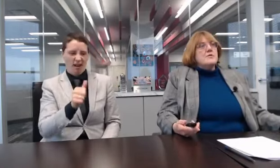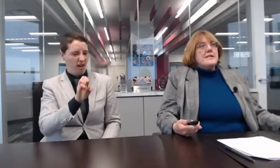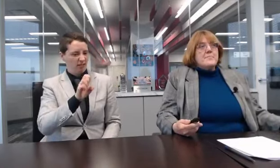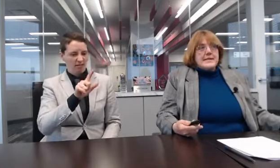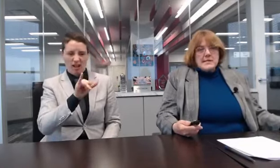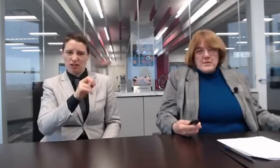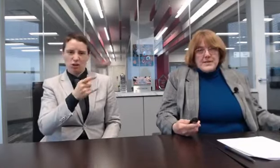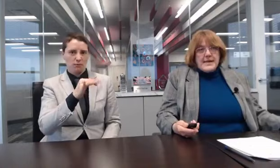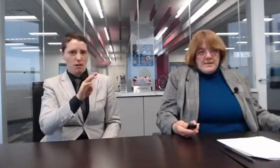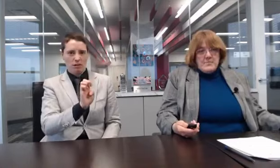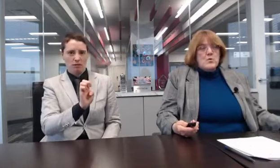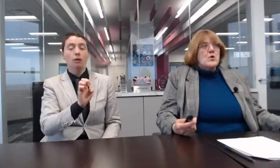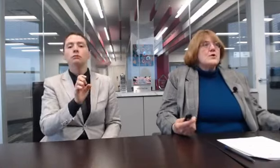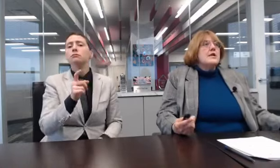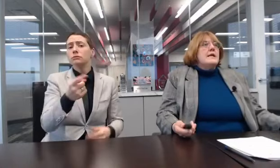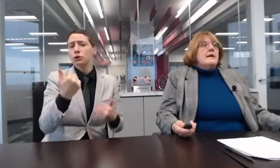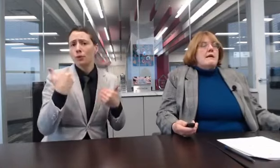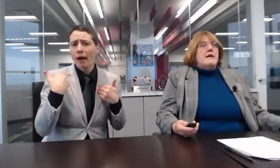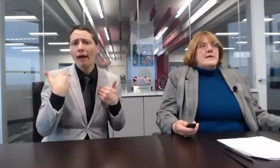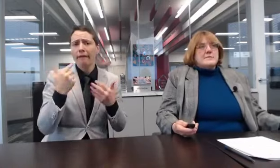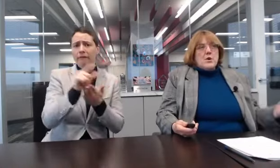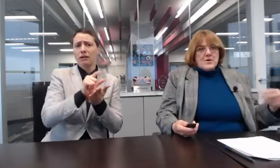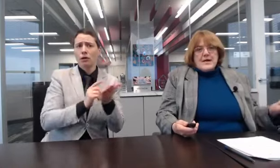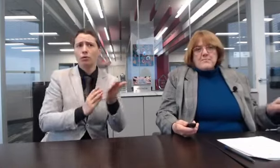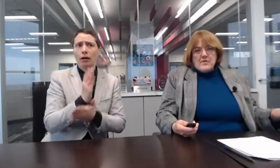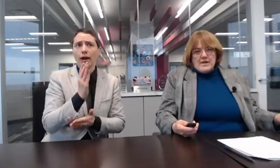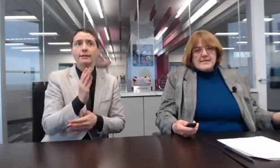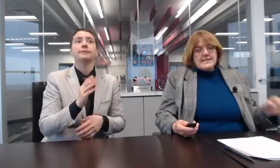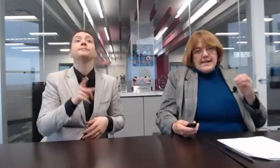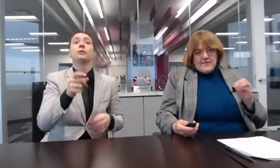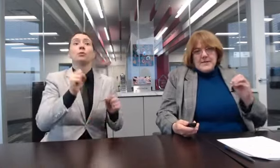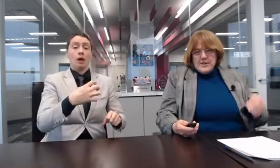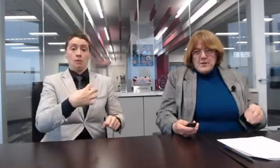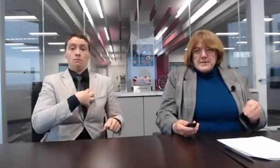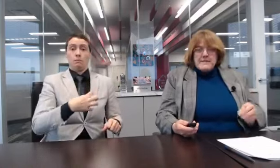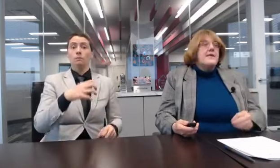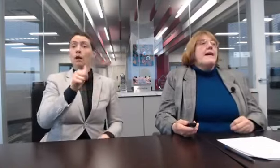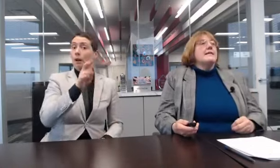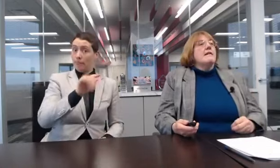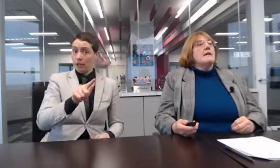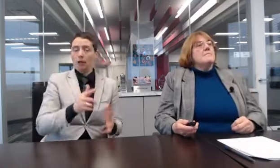You can appeal it with the County Board. As part of that process, they have to give you notice of that.